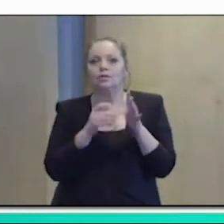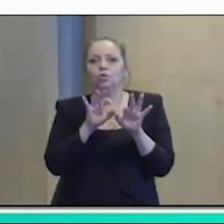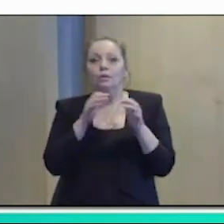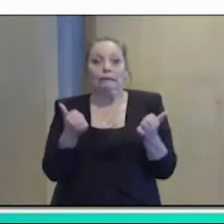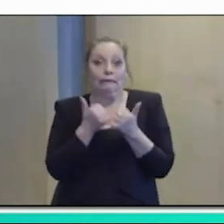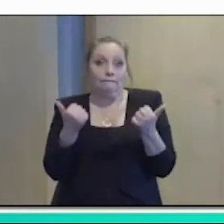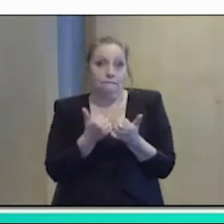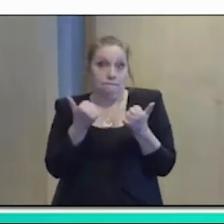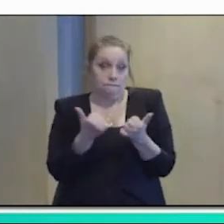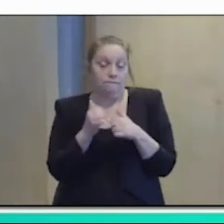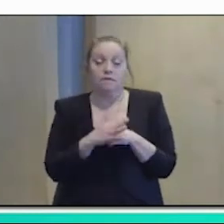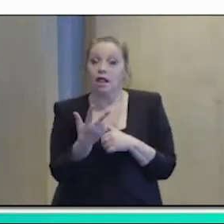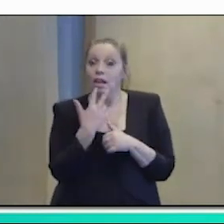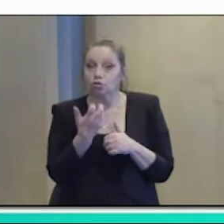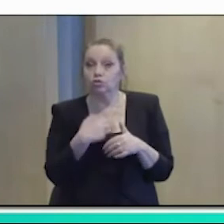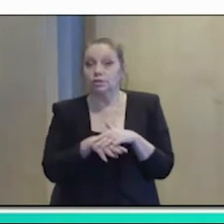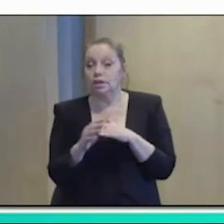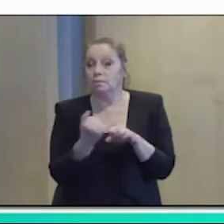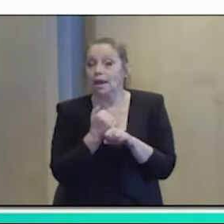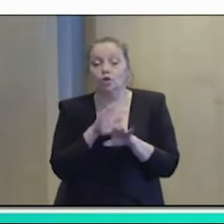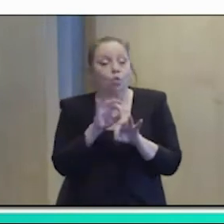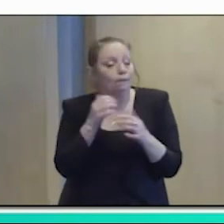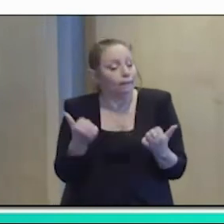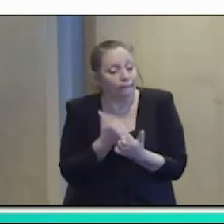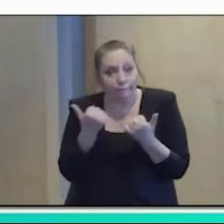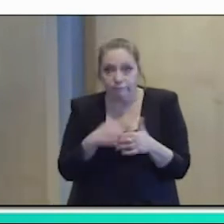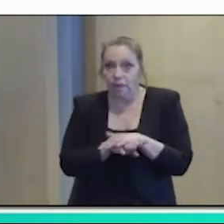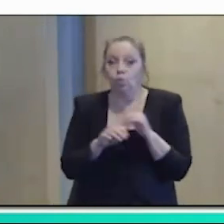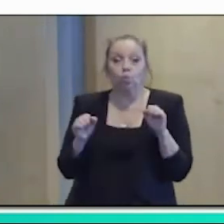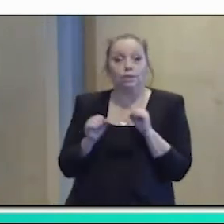was it was likely that there wasn't going to be enough generation in winter and so they developed